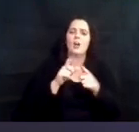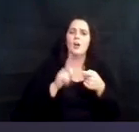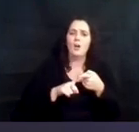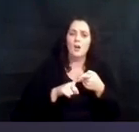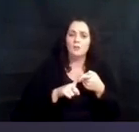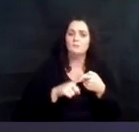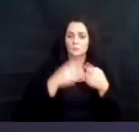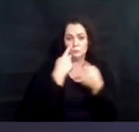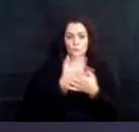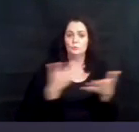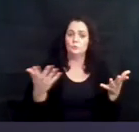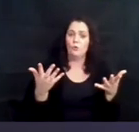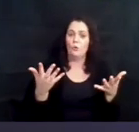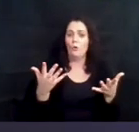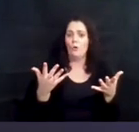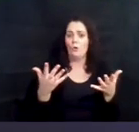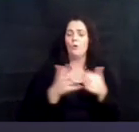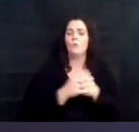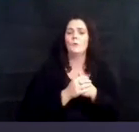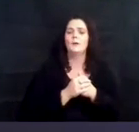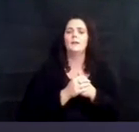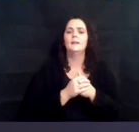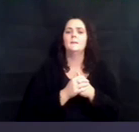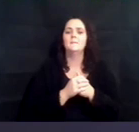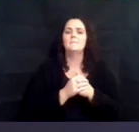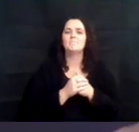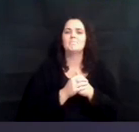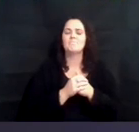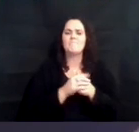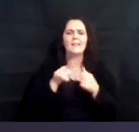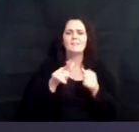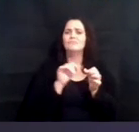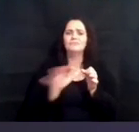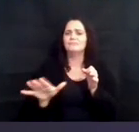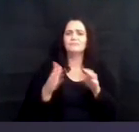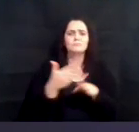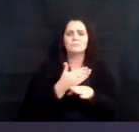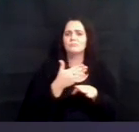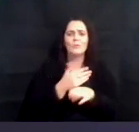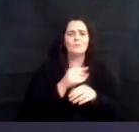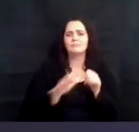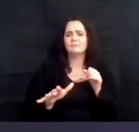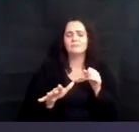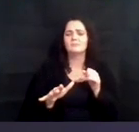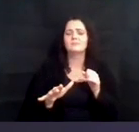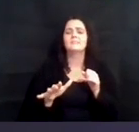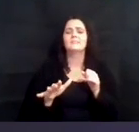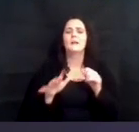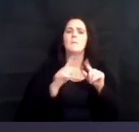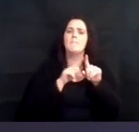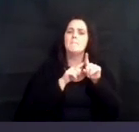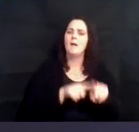Now, sorry let me move my microphone a little bit closer. This is a wonderful work based on a work from